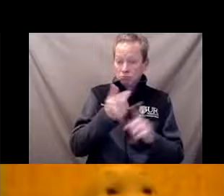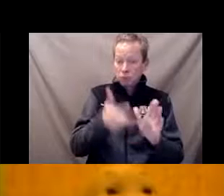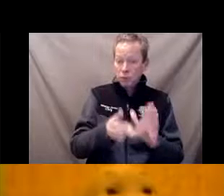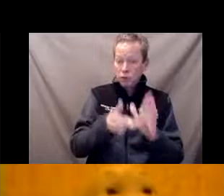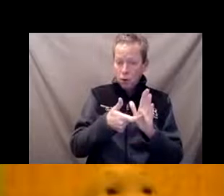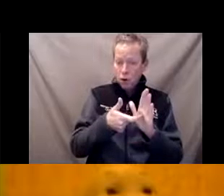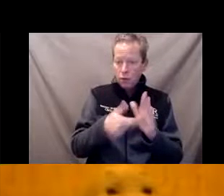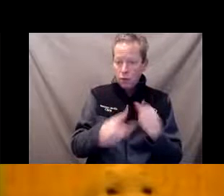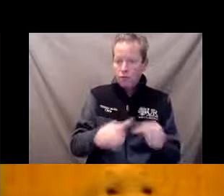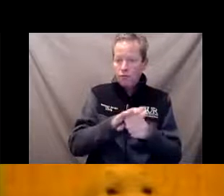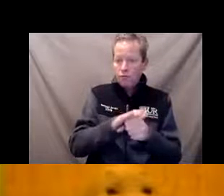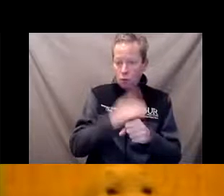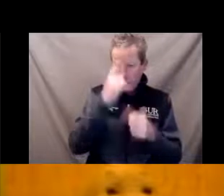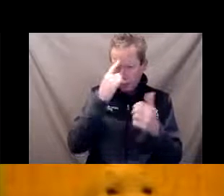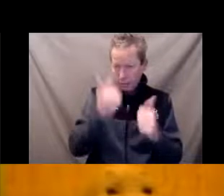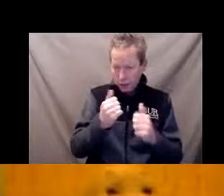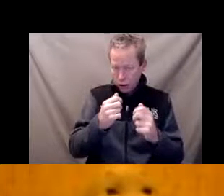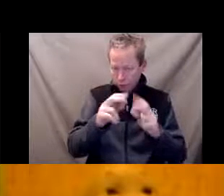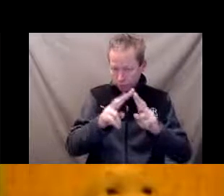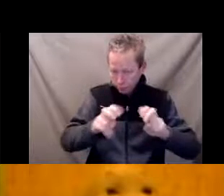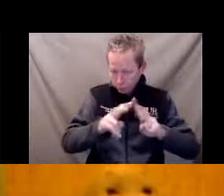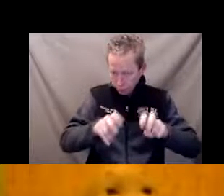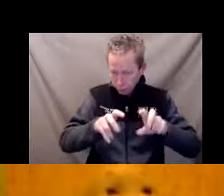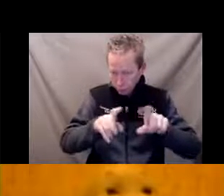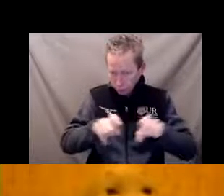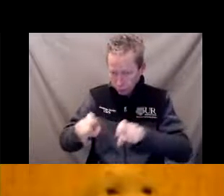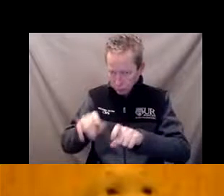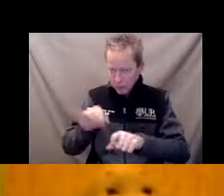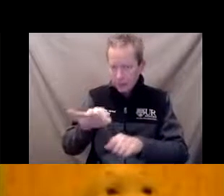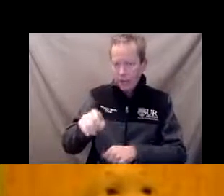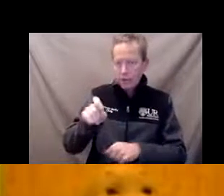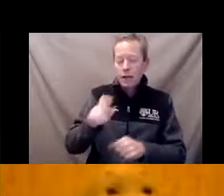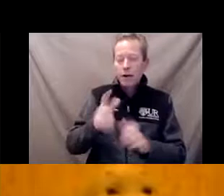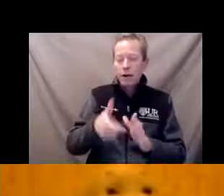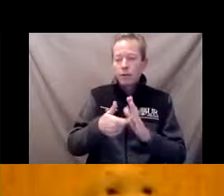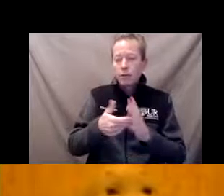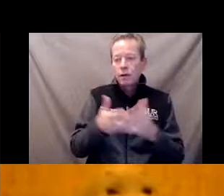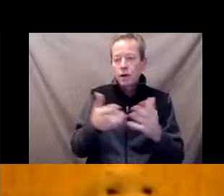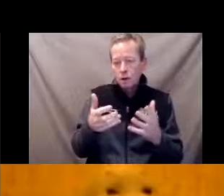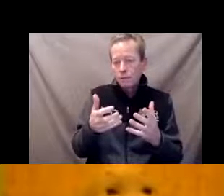full dementia workup if necessary. and I know it takes a lot of fast-talking sometimes for us to